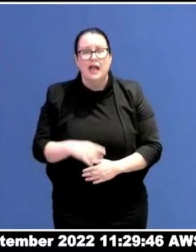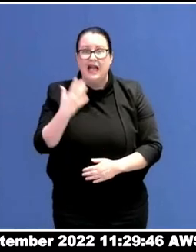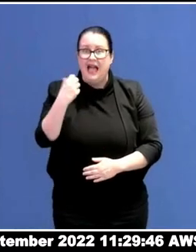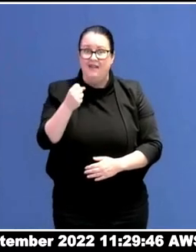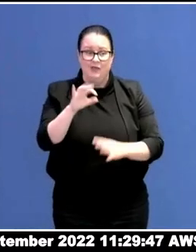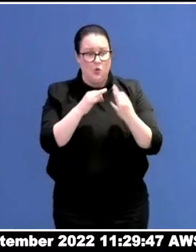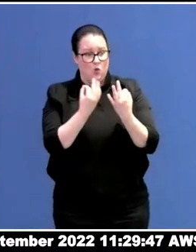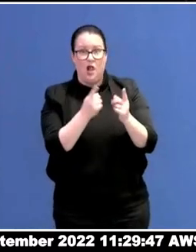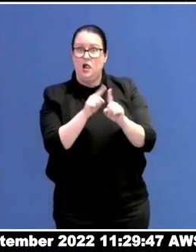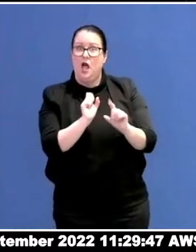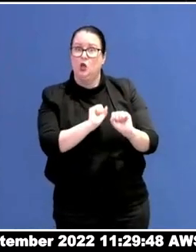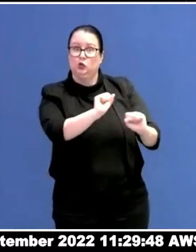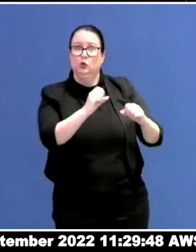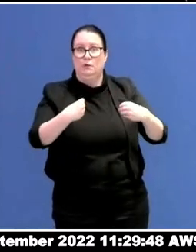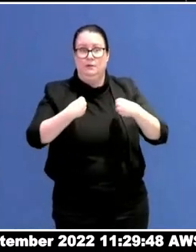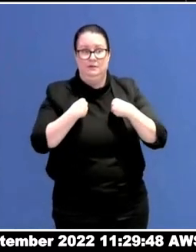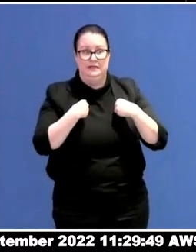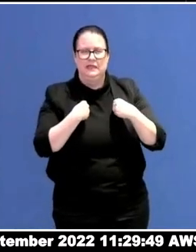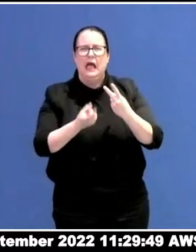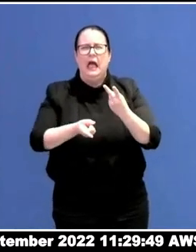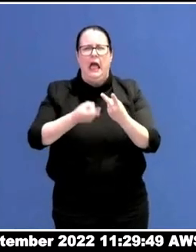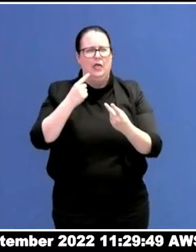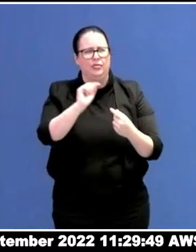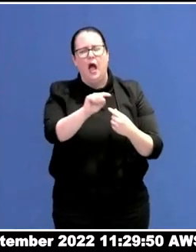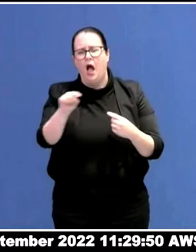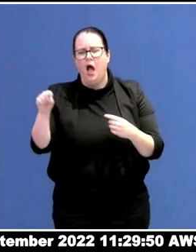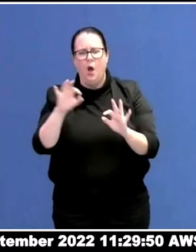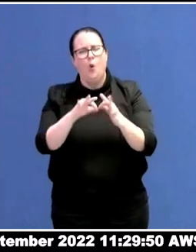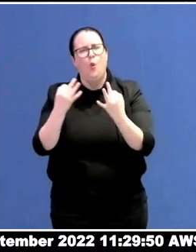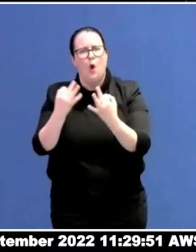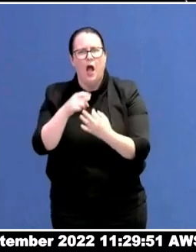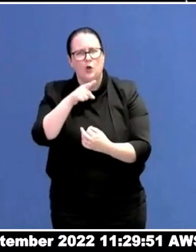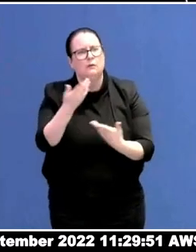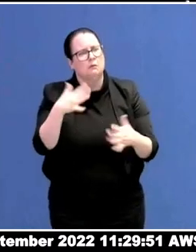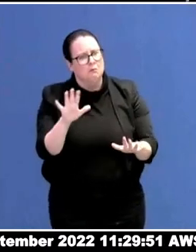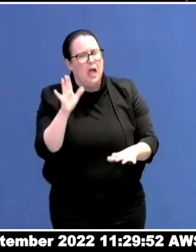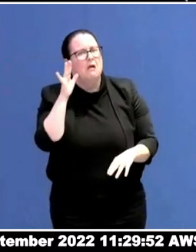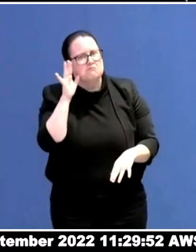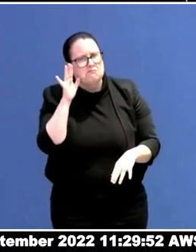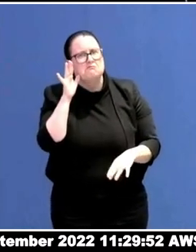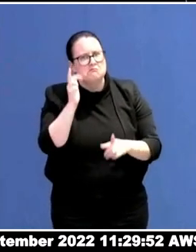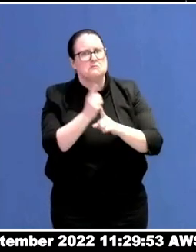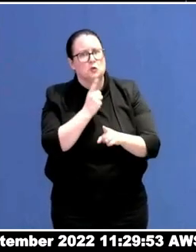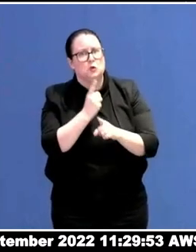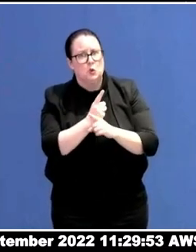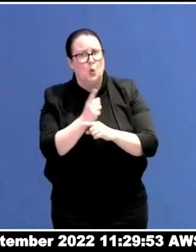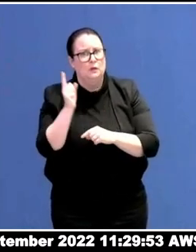own and others that you - that you have listened to in this hearing over the week